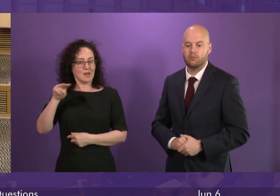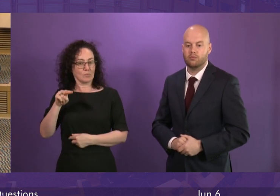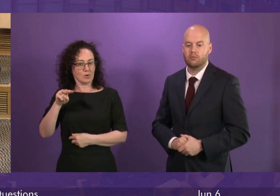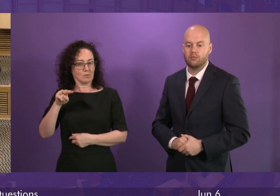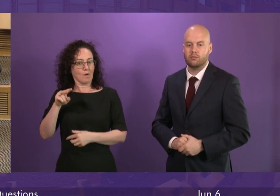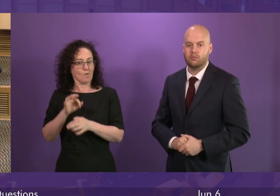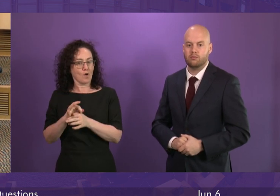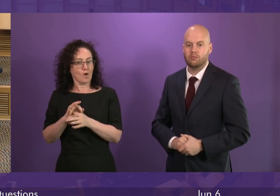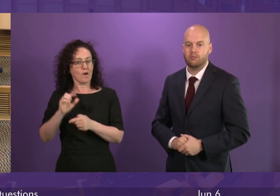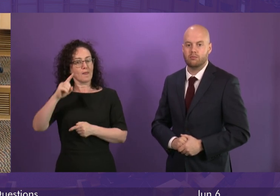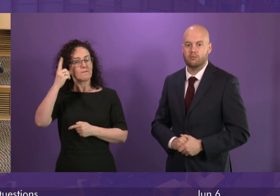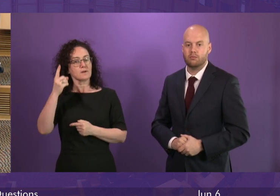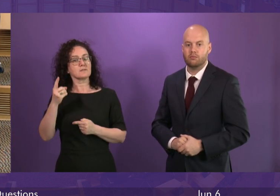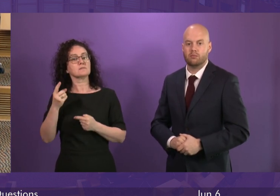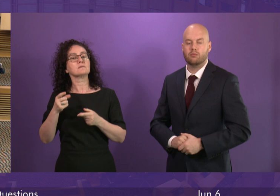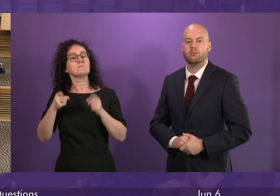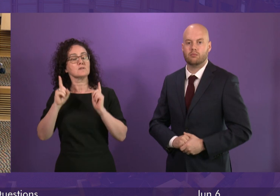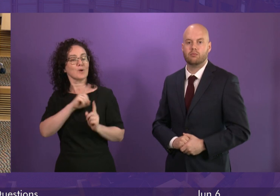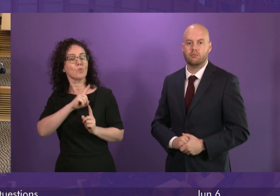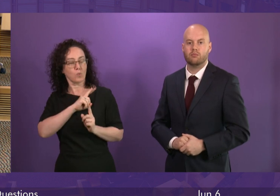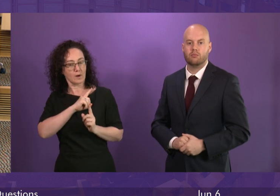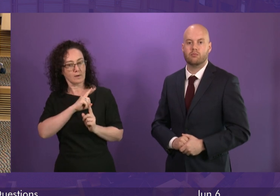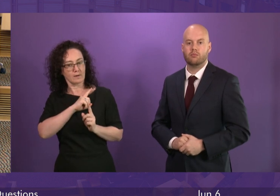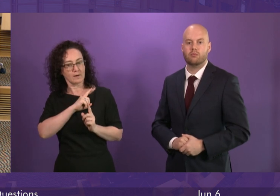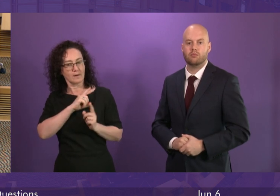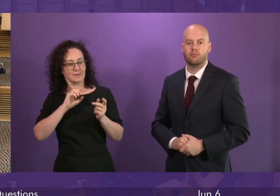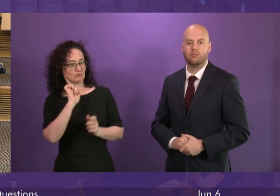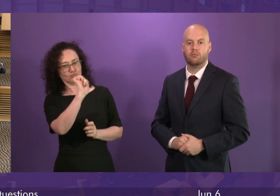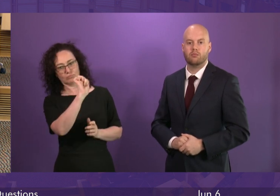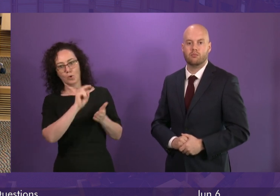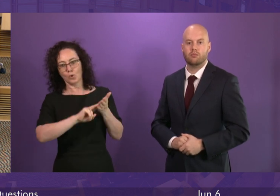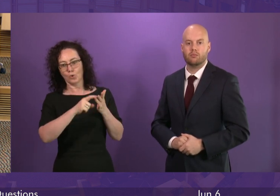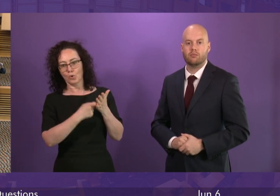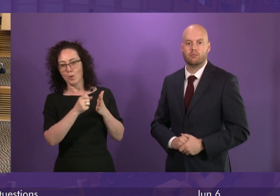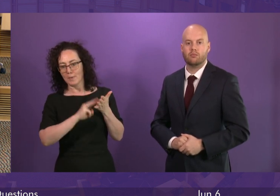because she is in Normandy for the 75th anniversary commemoration of the D-day landings. The First